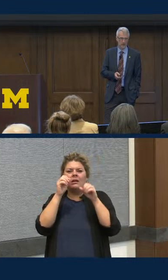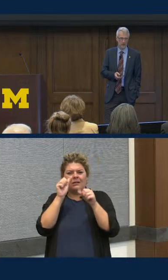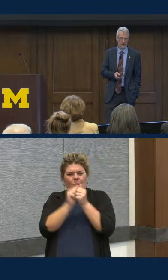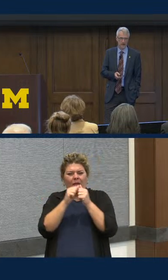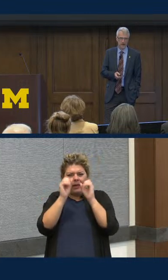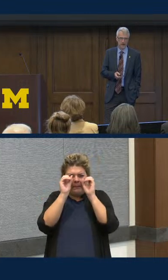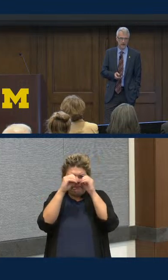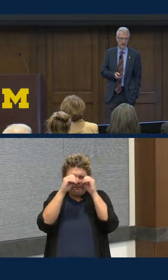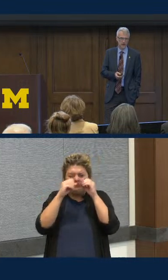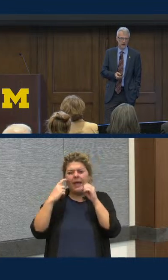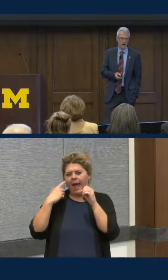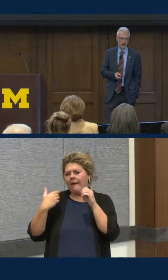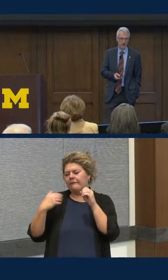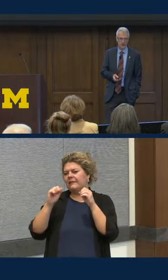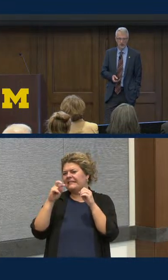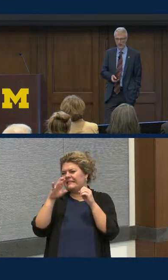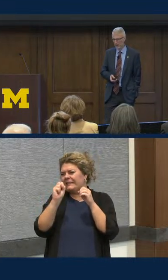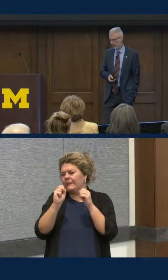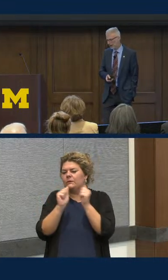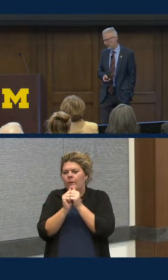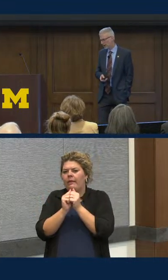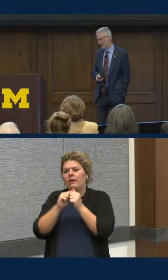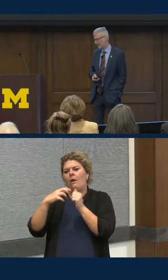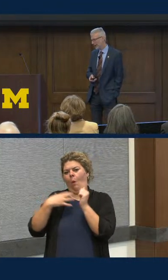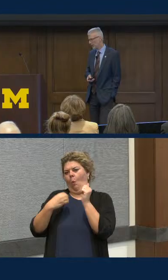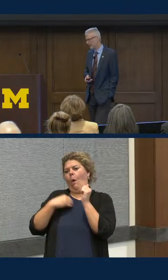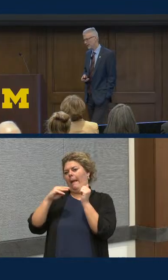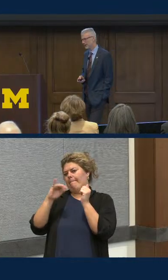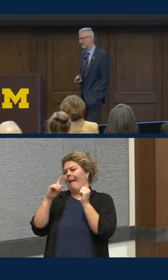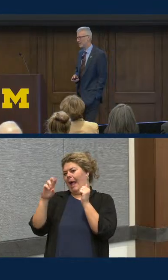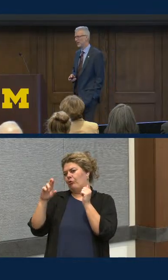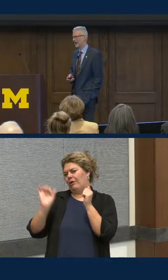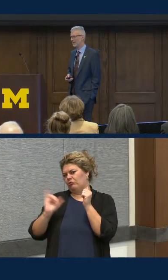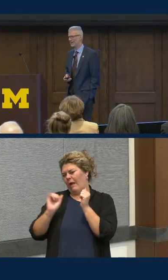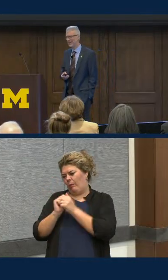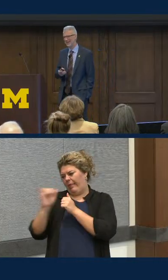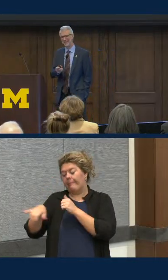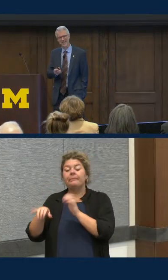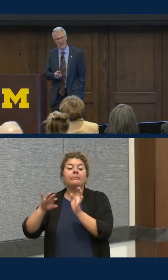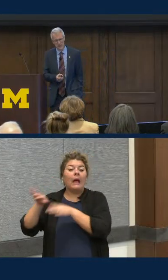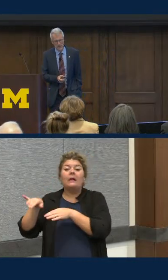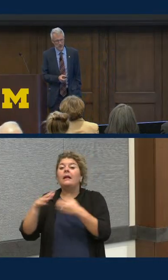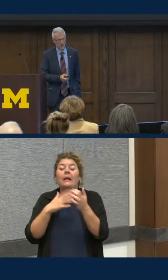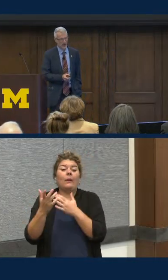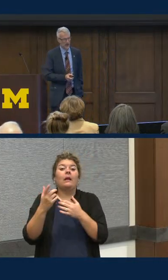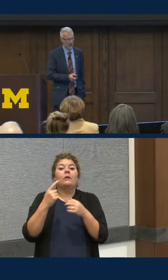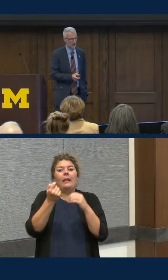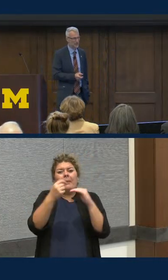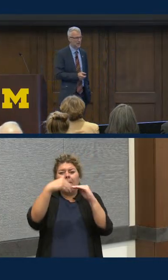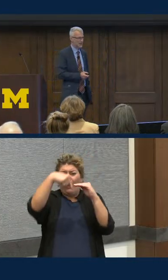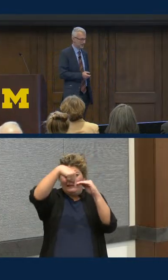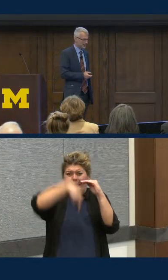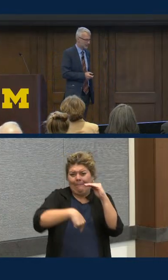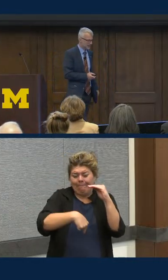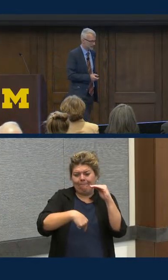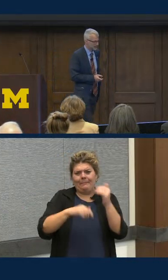Okay to go a little bit deeper I have to tell you just a little bit more about how the